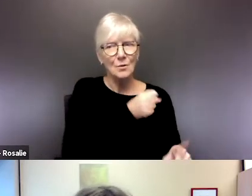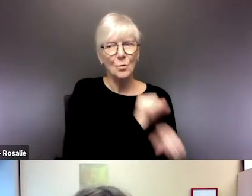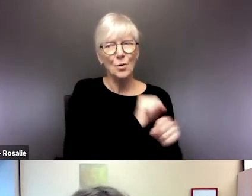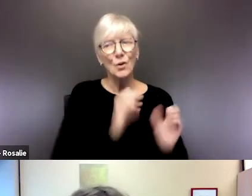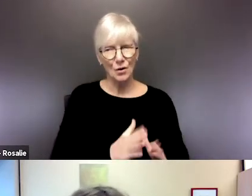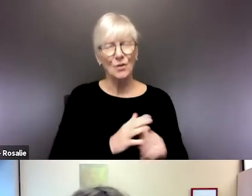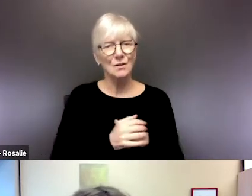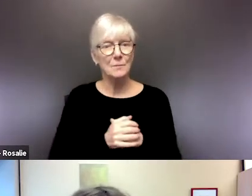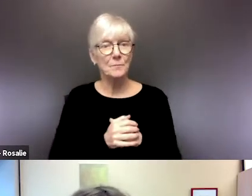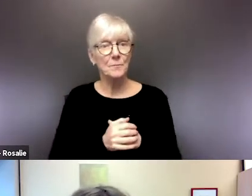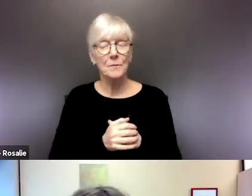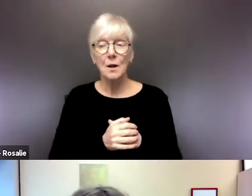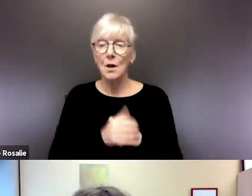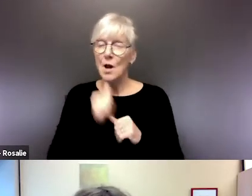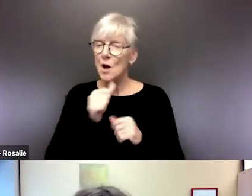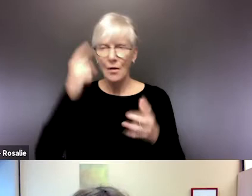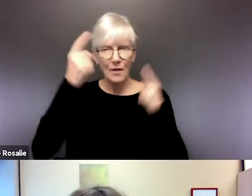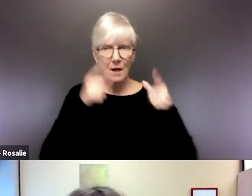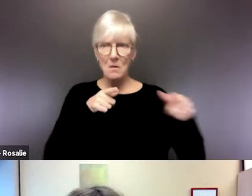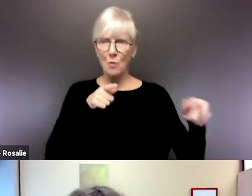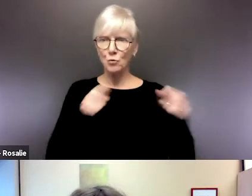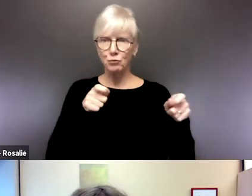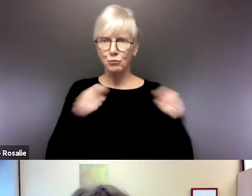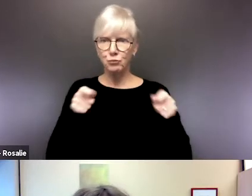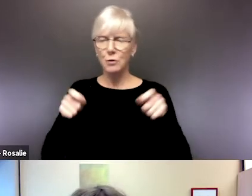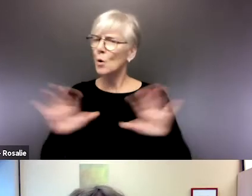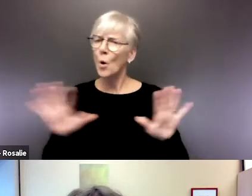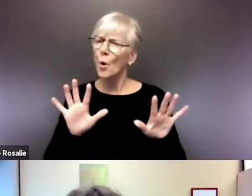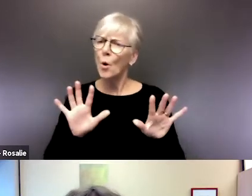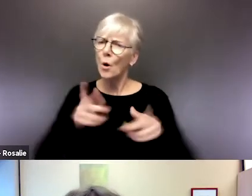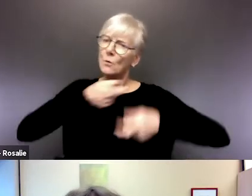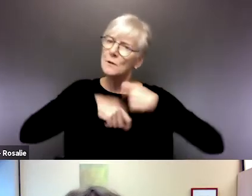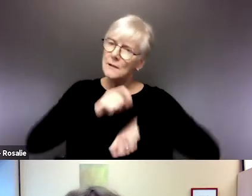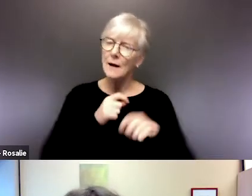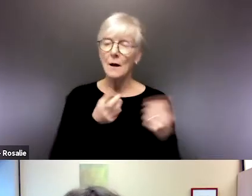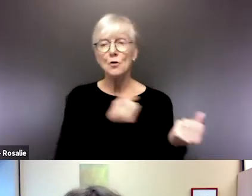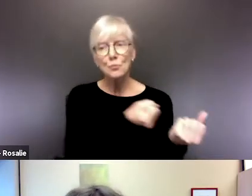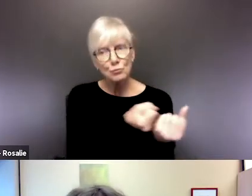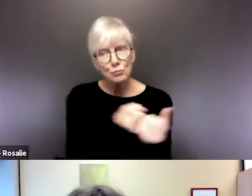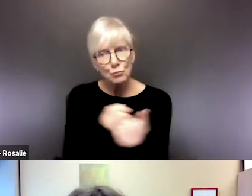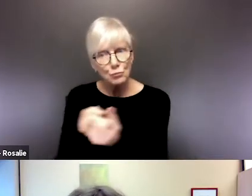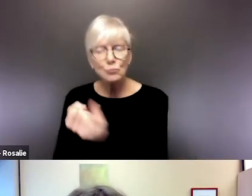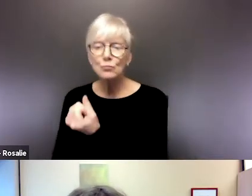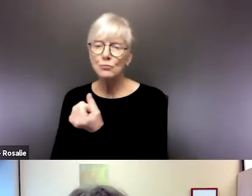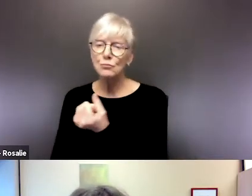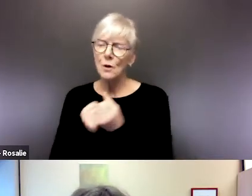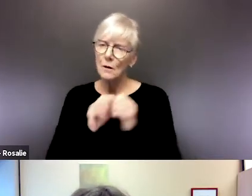from the paradigm of controlling absence to one of supporting workers by focusing on improving worker